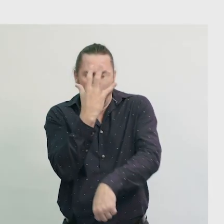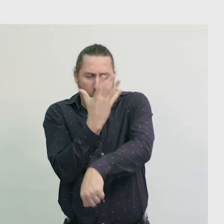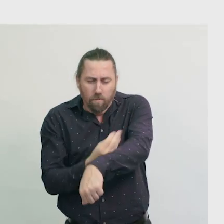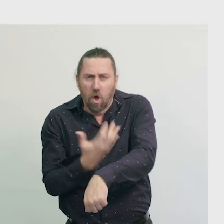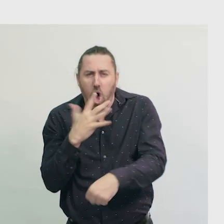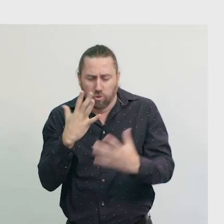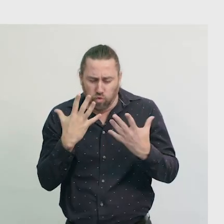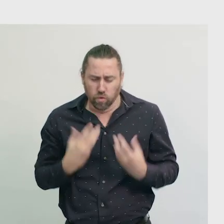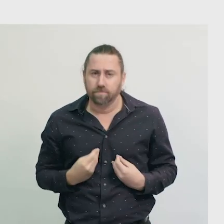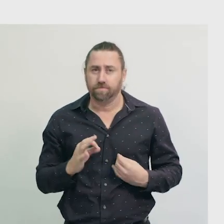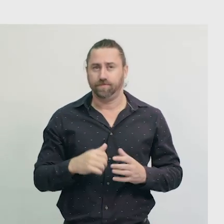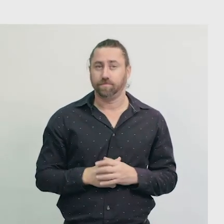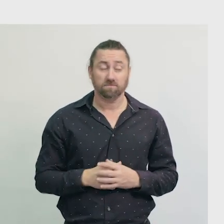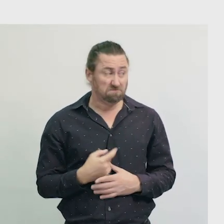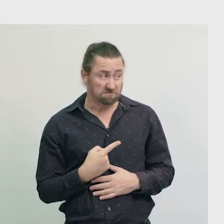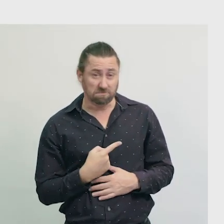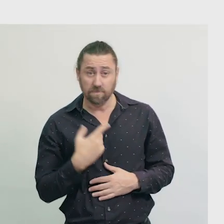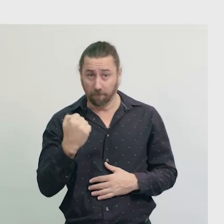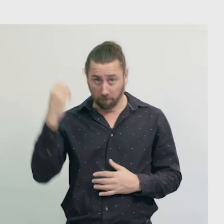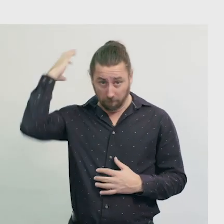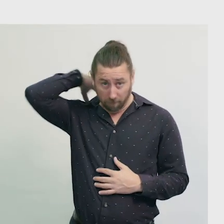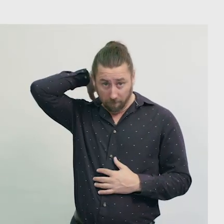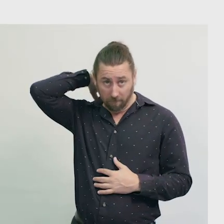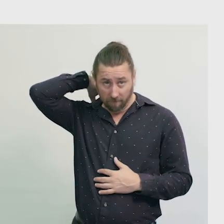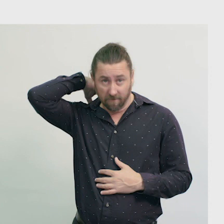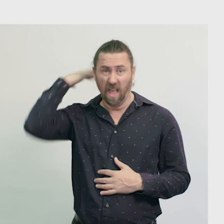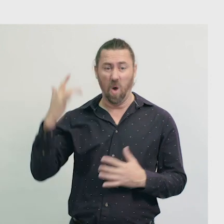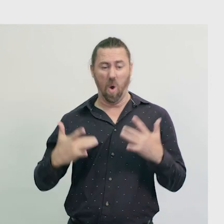The astronauts also carried a portable life-support backpack.